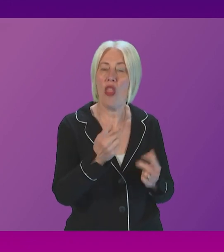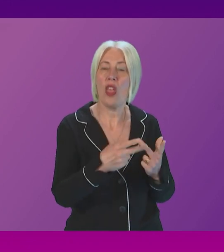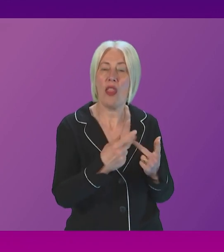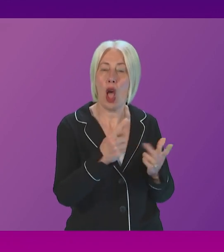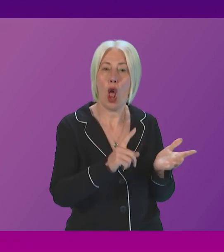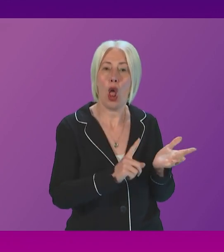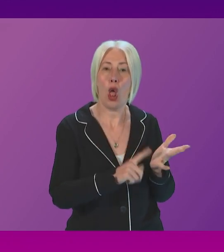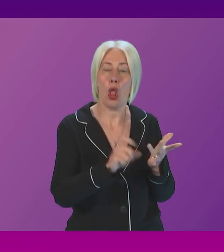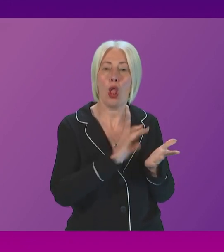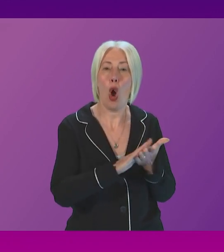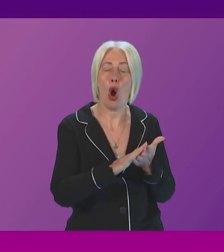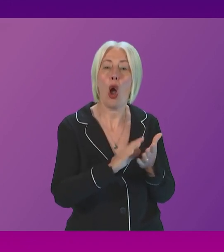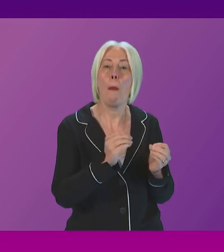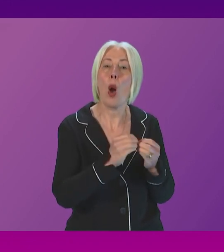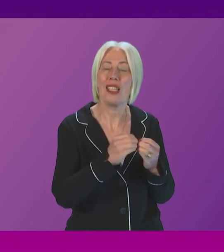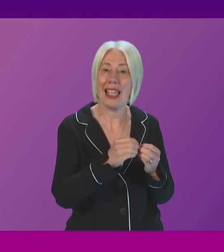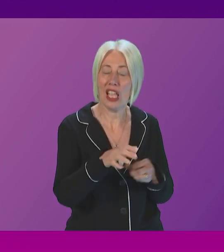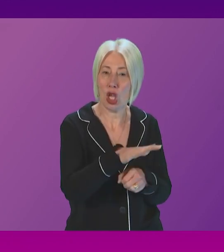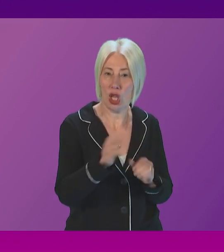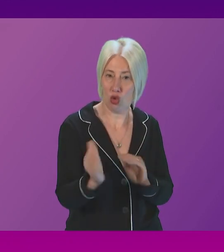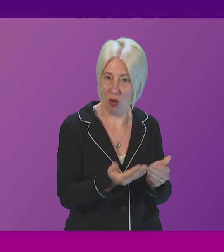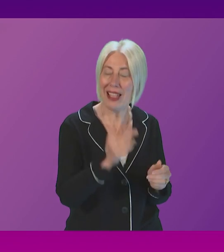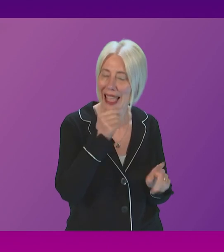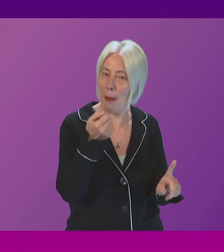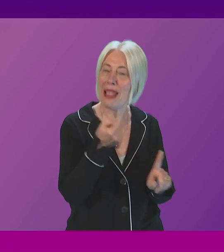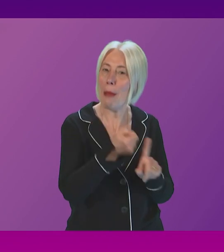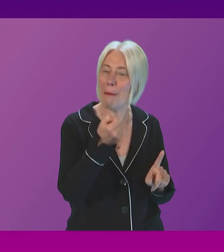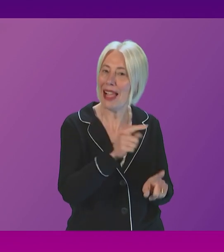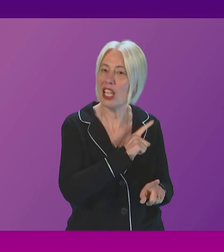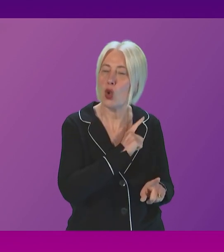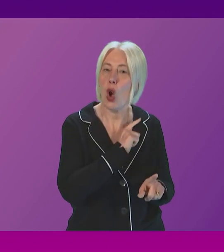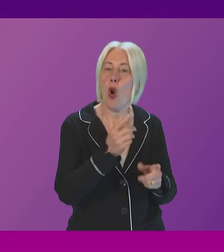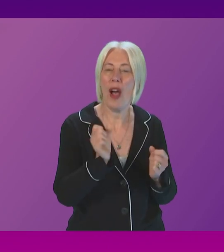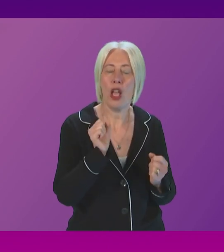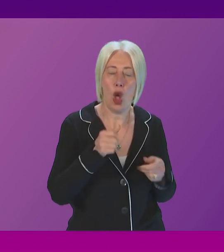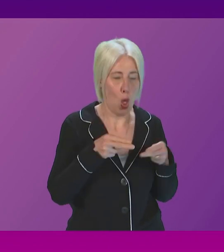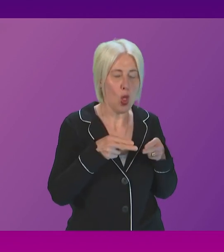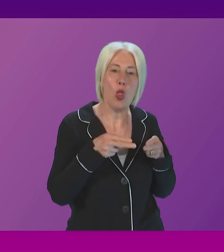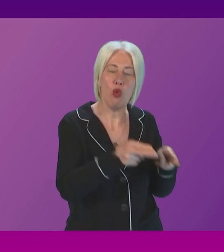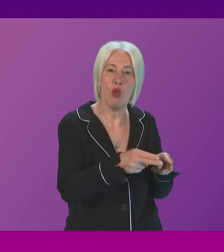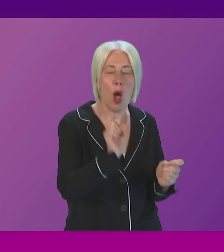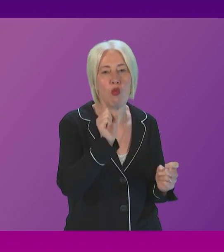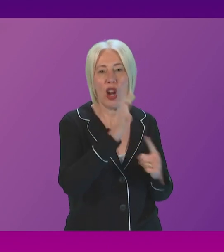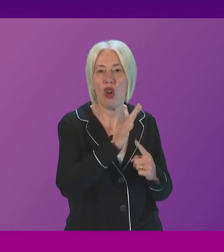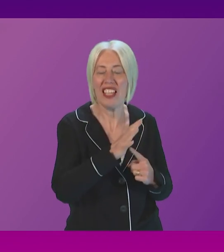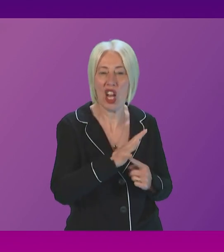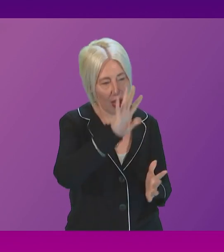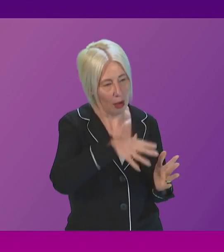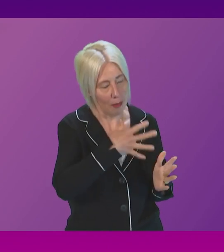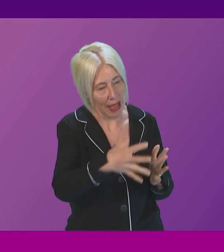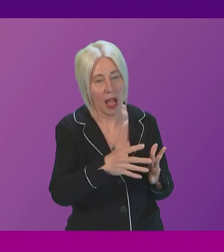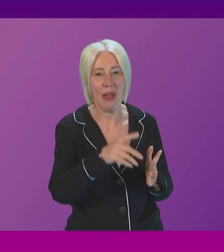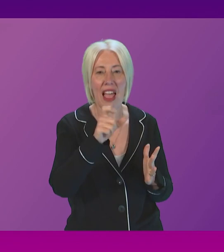that is impacted because of what is called the route prioritisation matrix, which CalMac uses